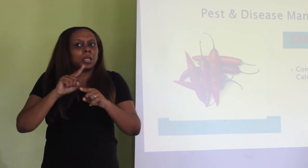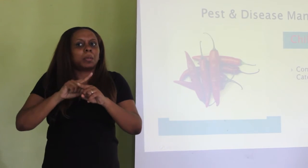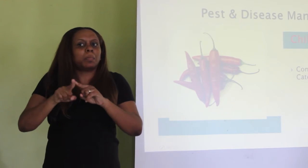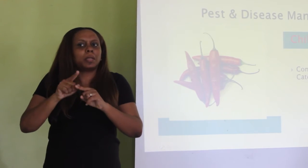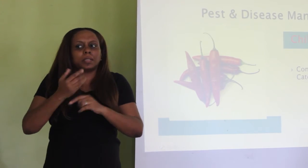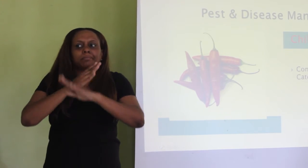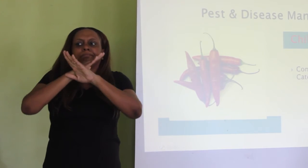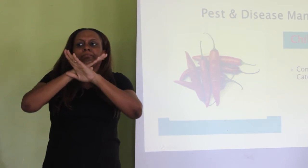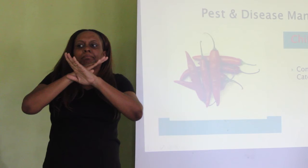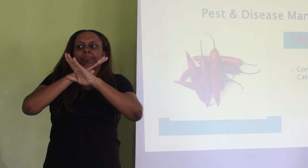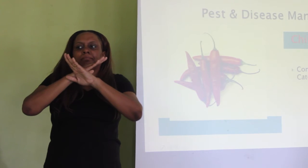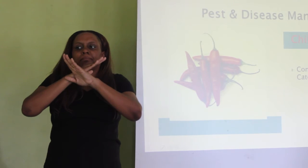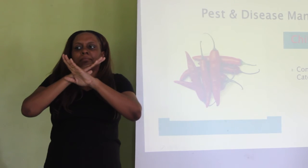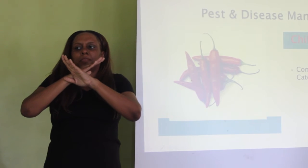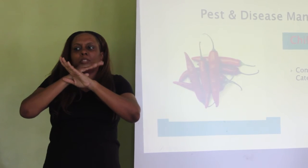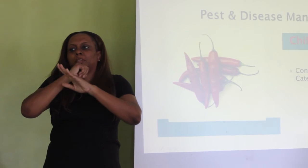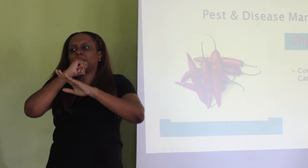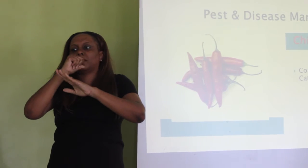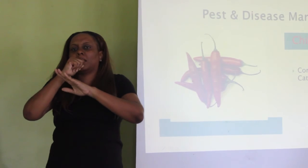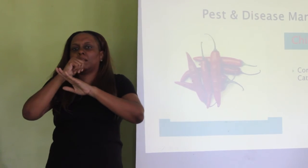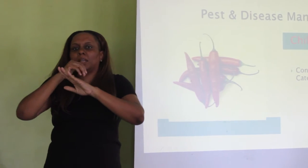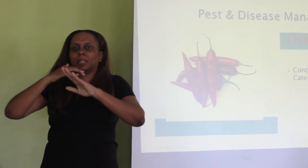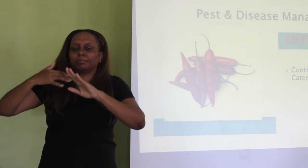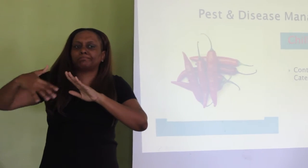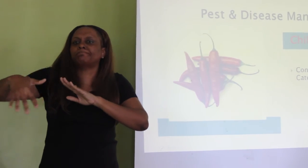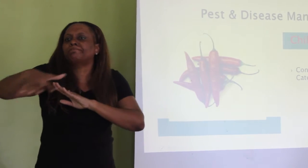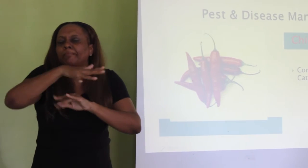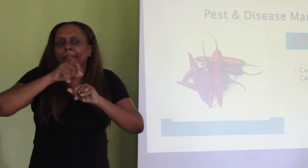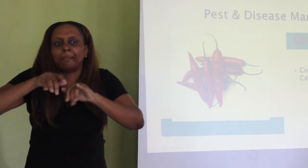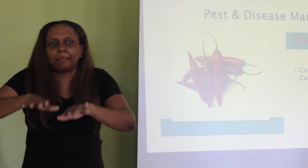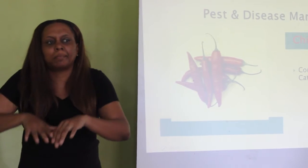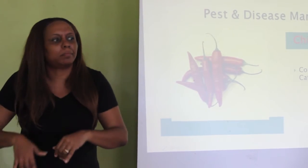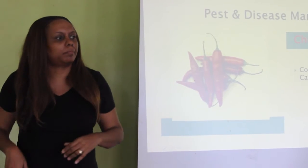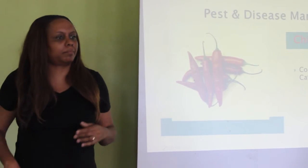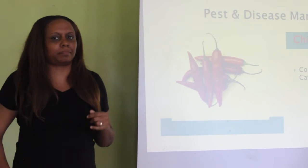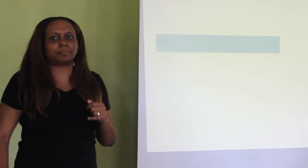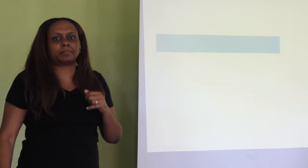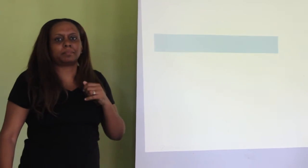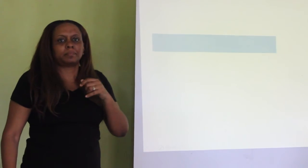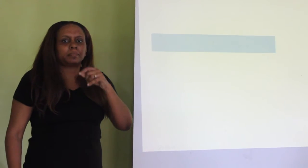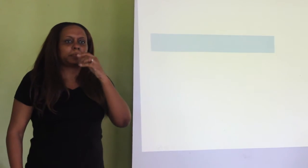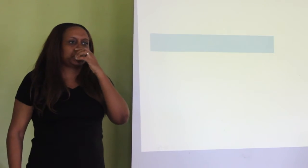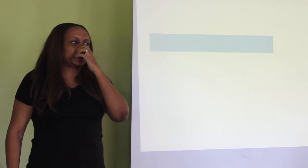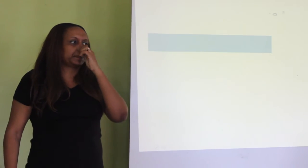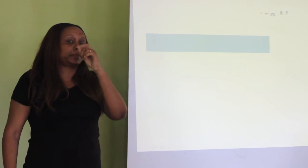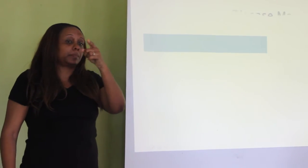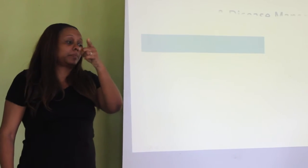so the insects won't come around question oh okay